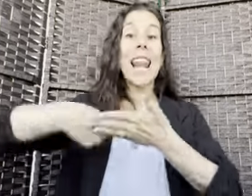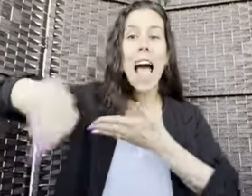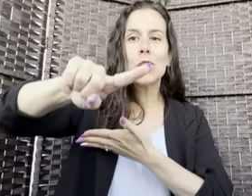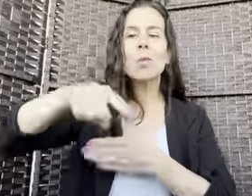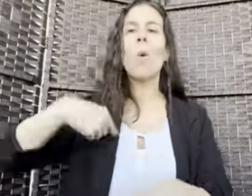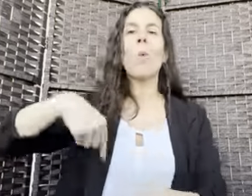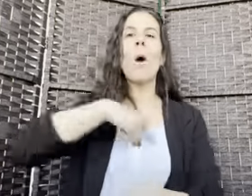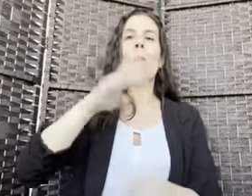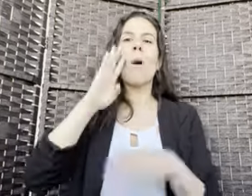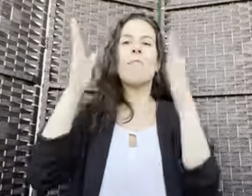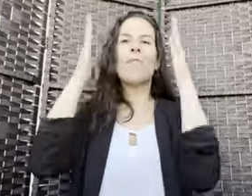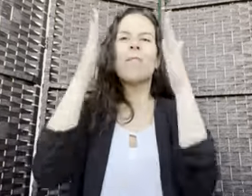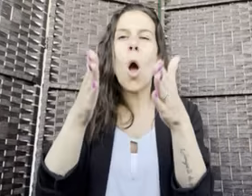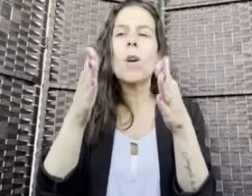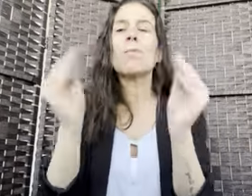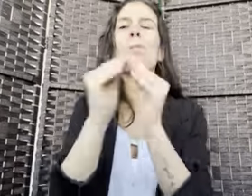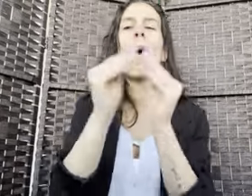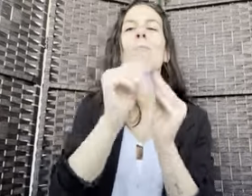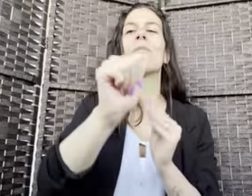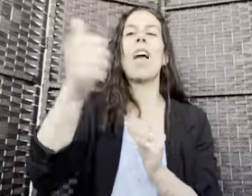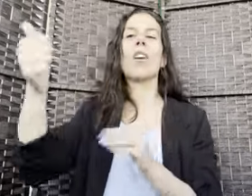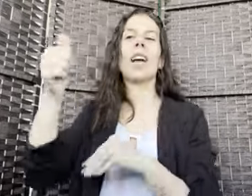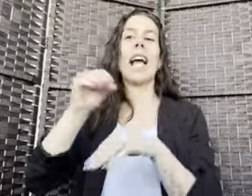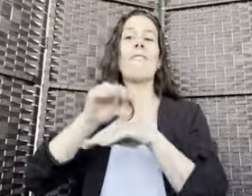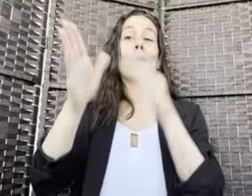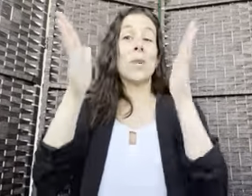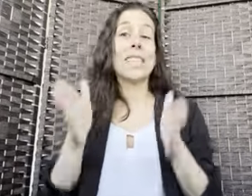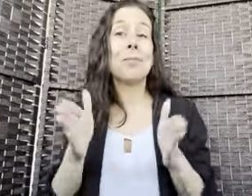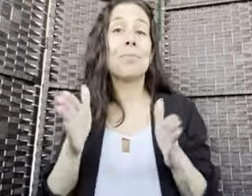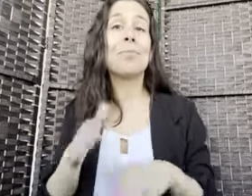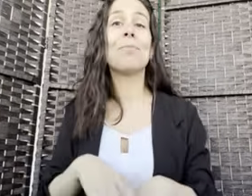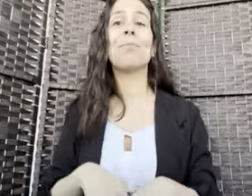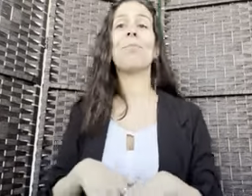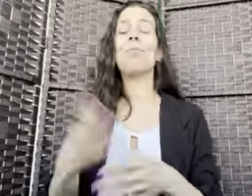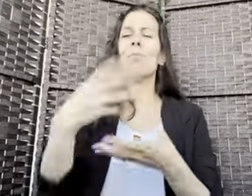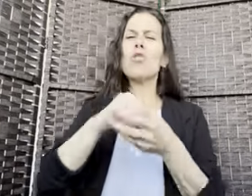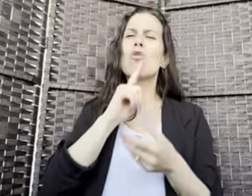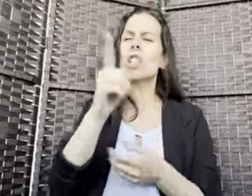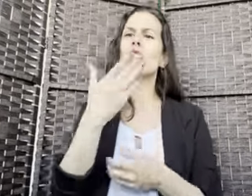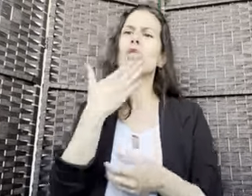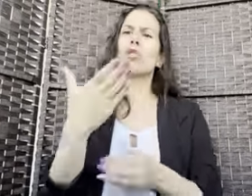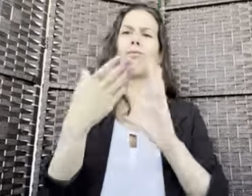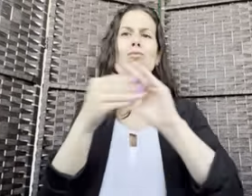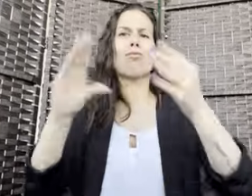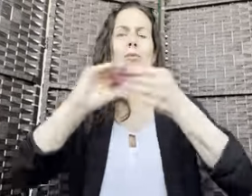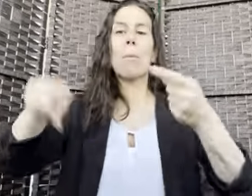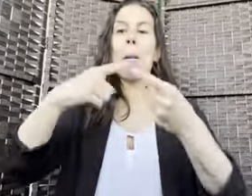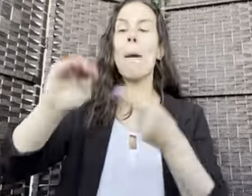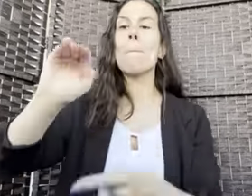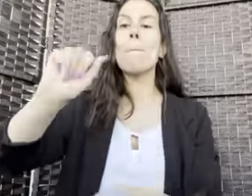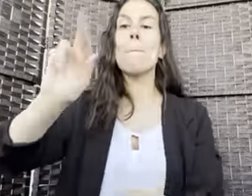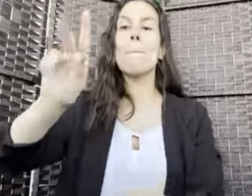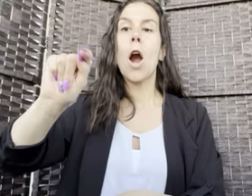Next week, we’ll focus on those other influences, which includes a truly interesting story about